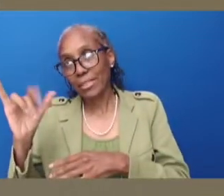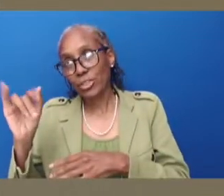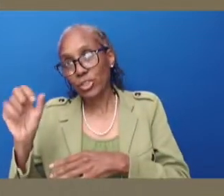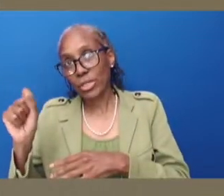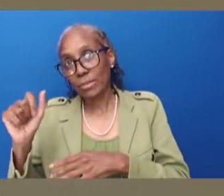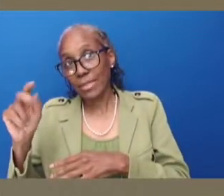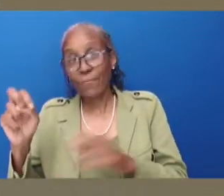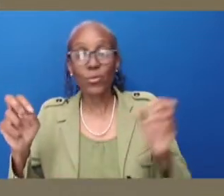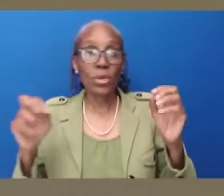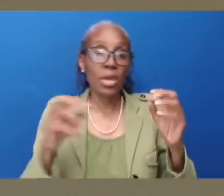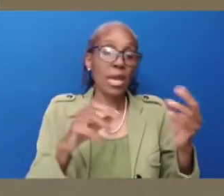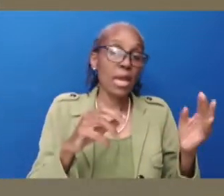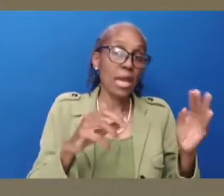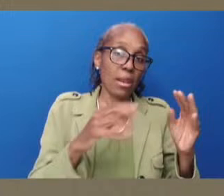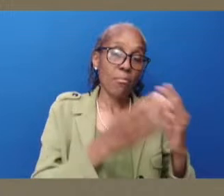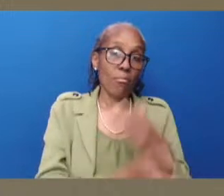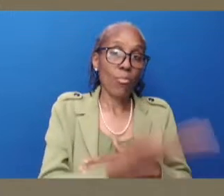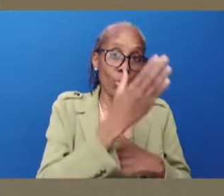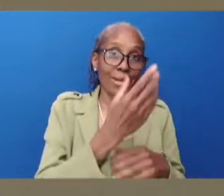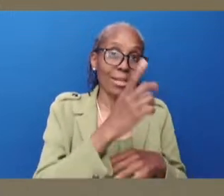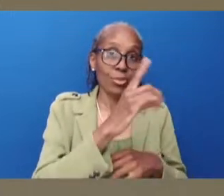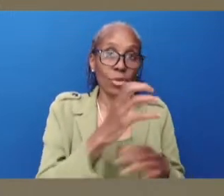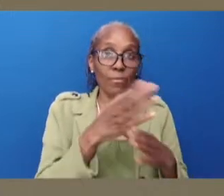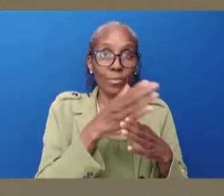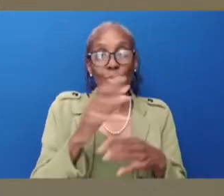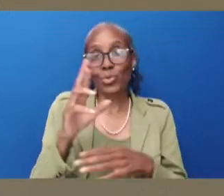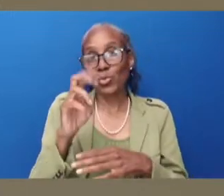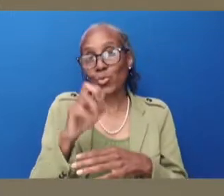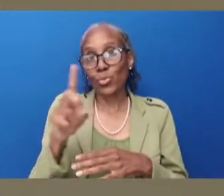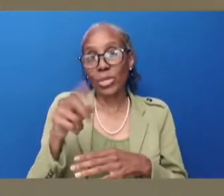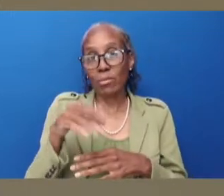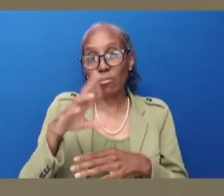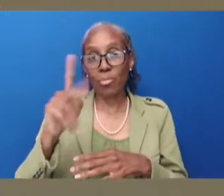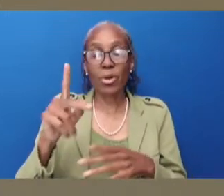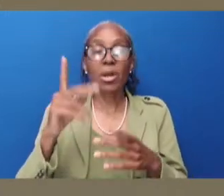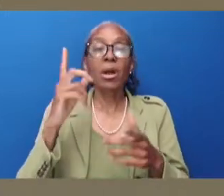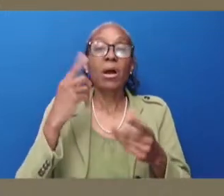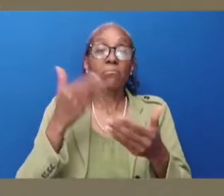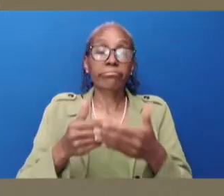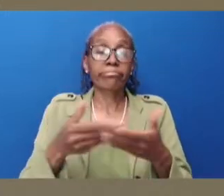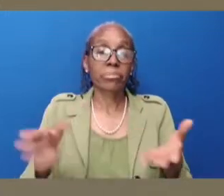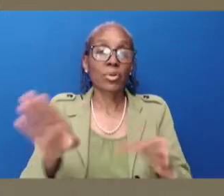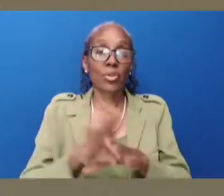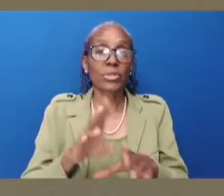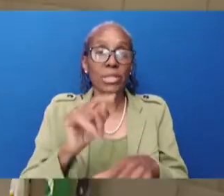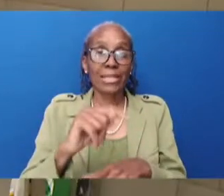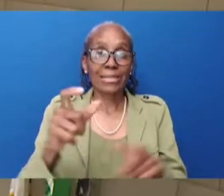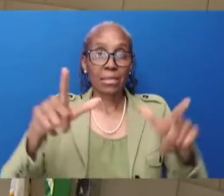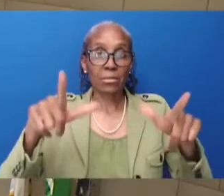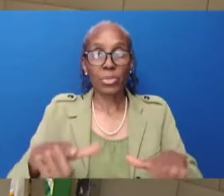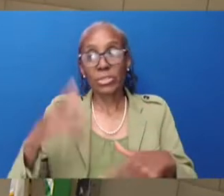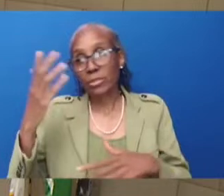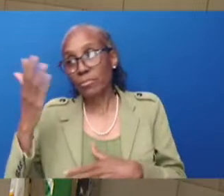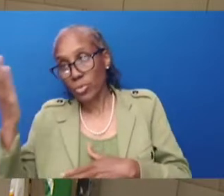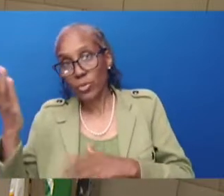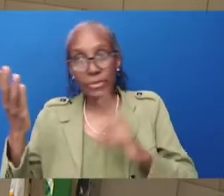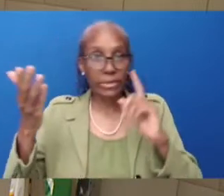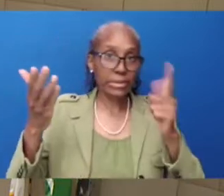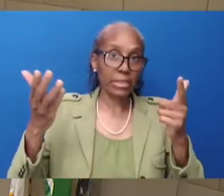RIGHT-OF-WAY BETWEEN AMY JAMES AVENUE AND MORNING DRIVE WITHIN THE BOUNDARIES OF REID PARK,